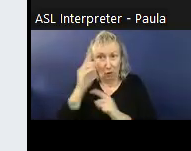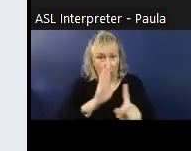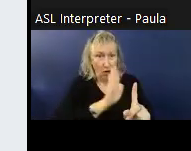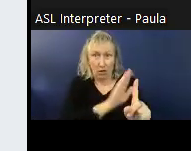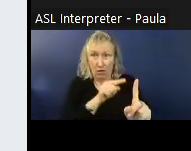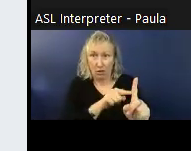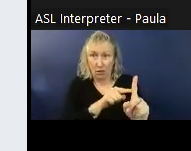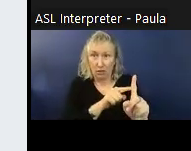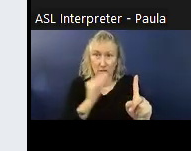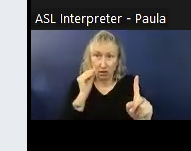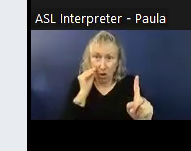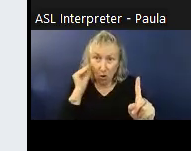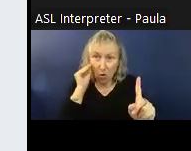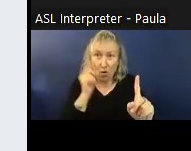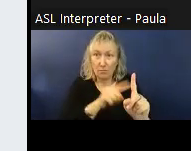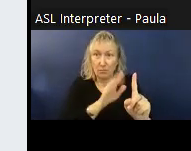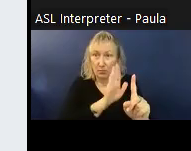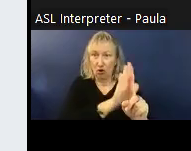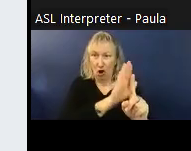home environment seems problematic.